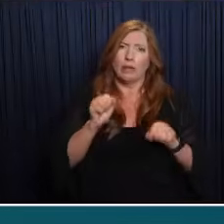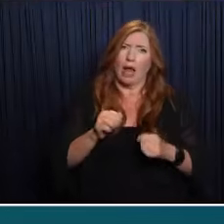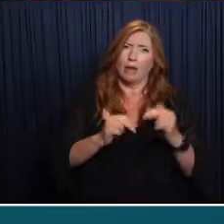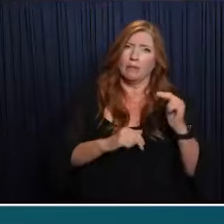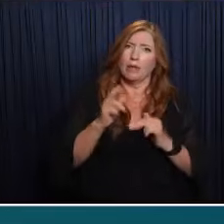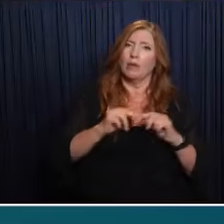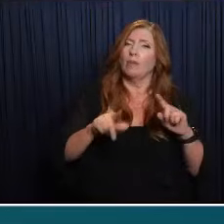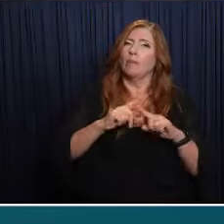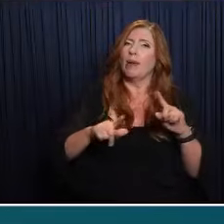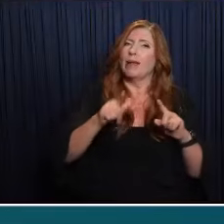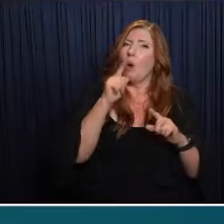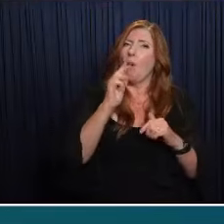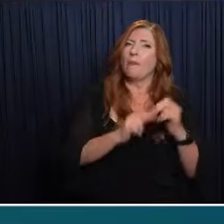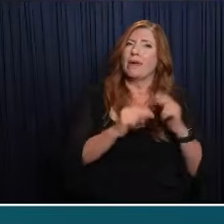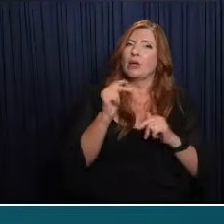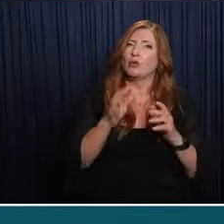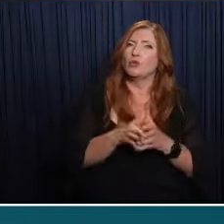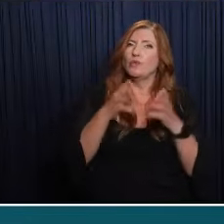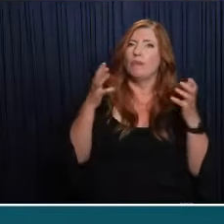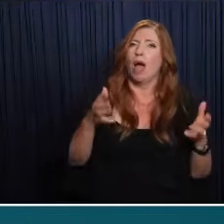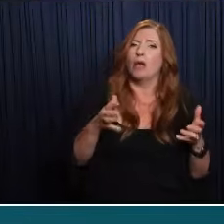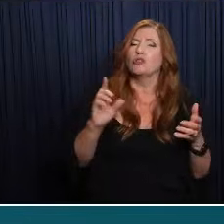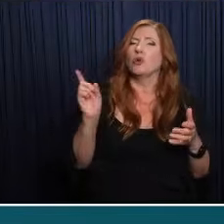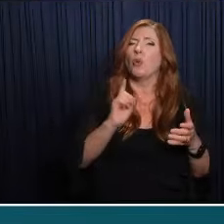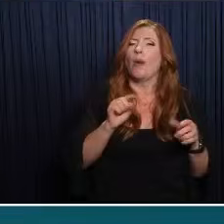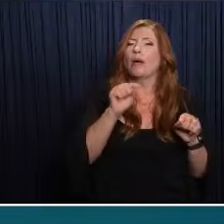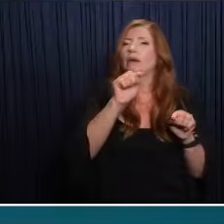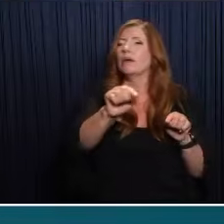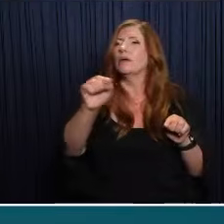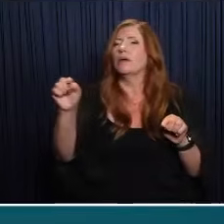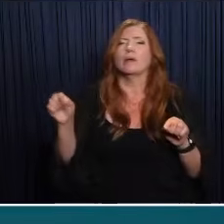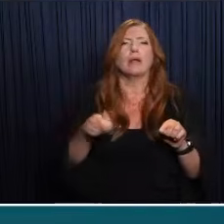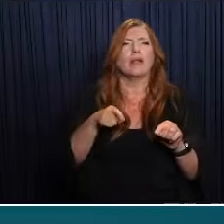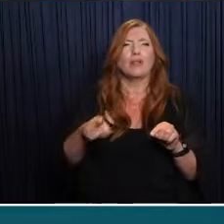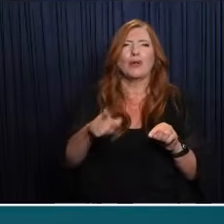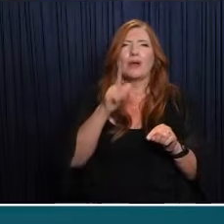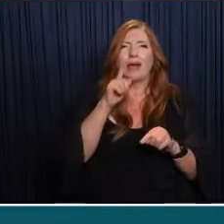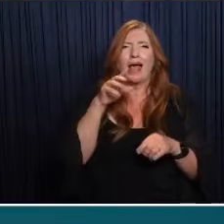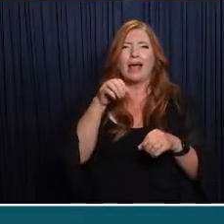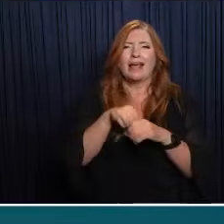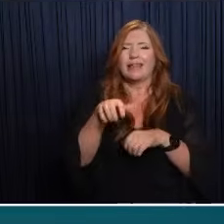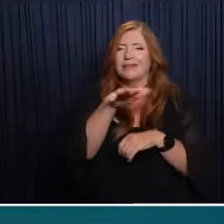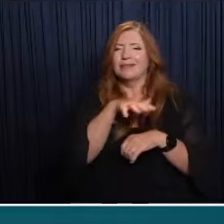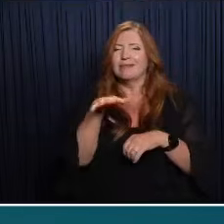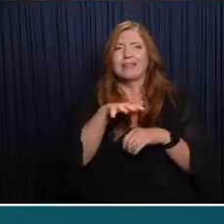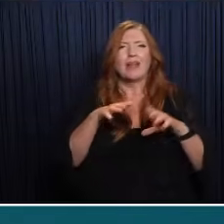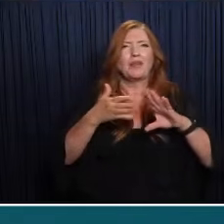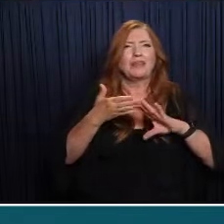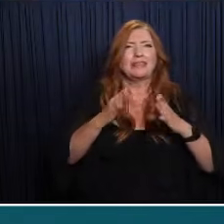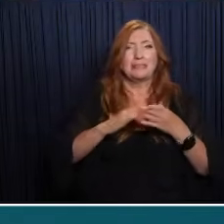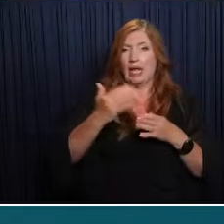YES, WE NEED DATA CENTERS. I'M FOR DATA CENTERS. LET'S NOT OVERBUILD AND PUT THEM